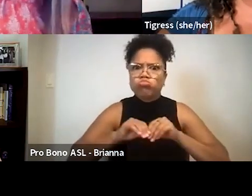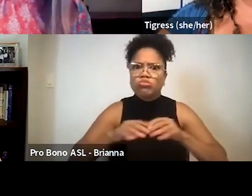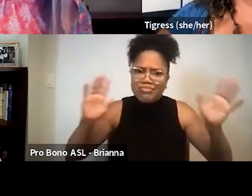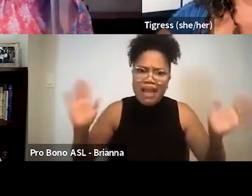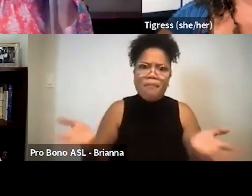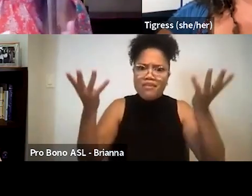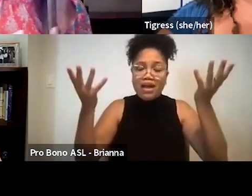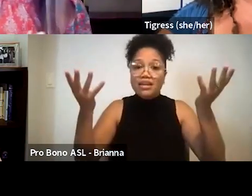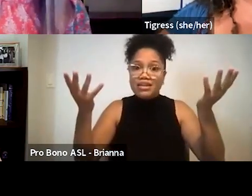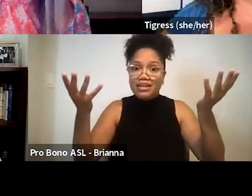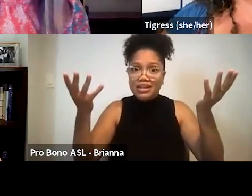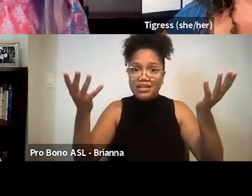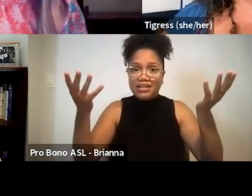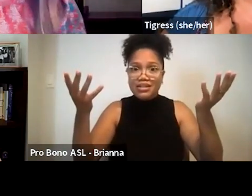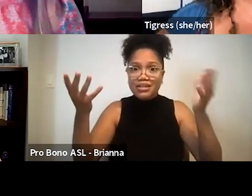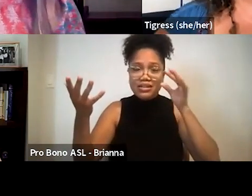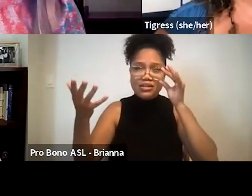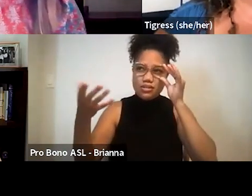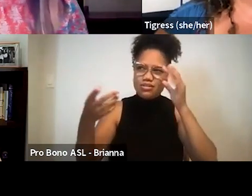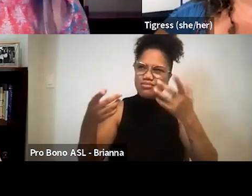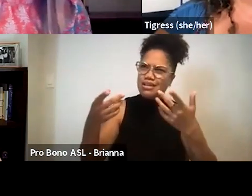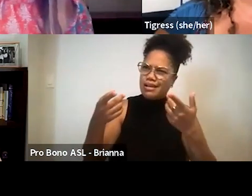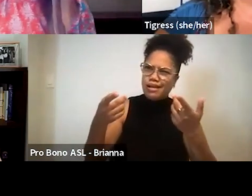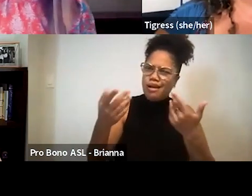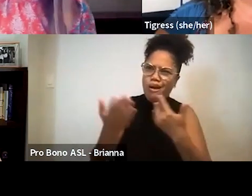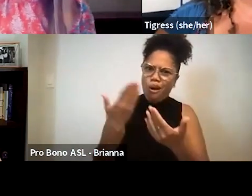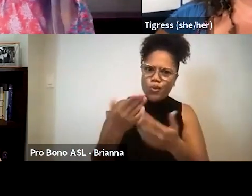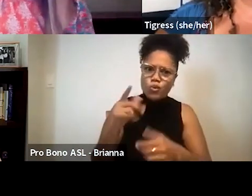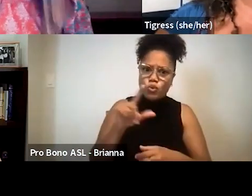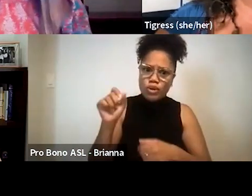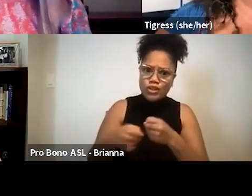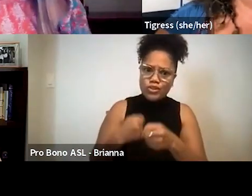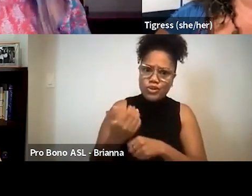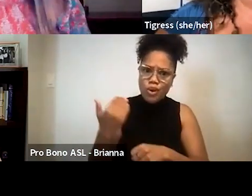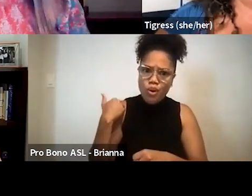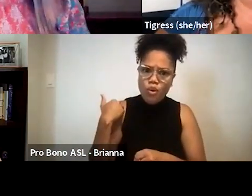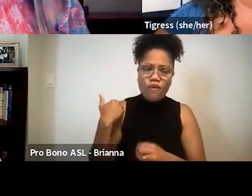probably way back to the early 2000 is almost two decades ago. It it evolved and it had changed.